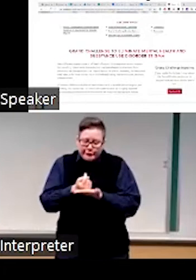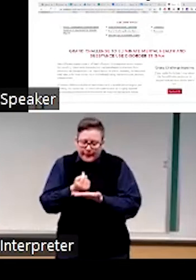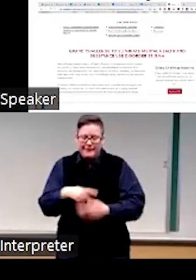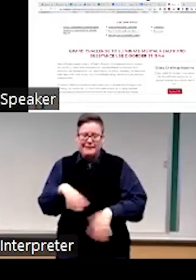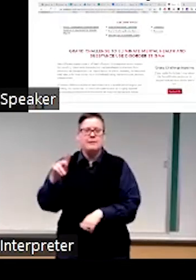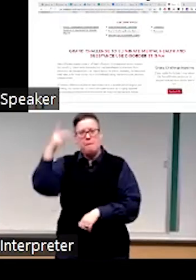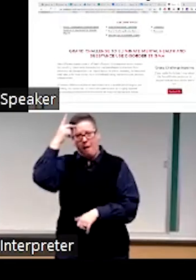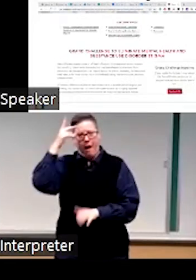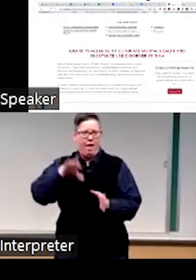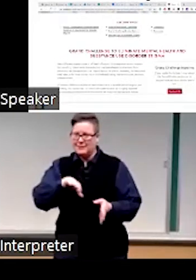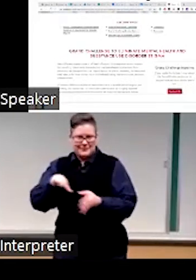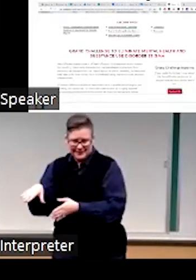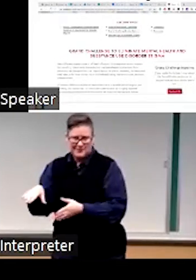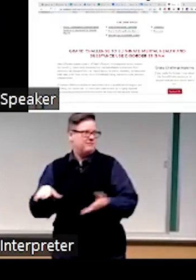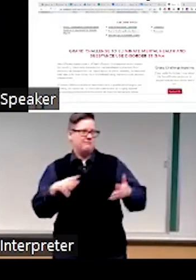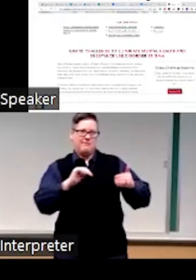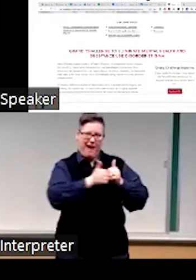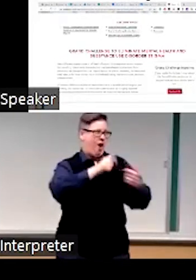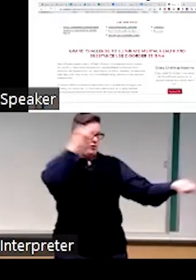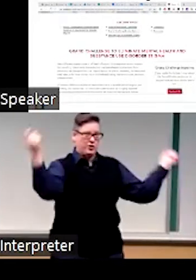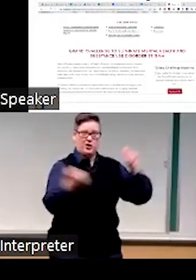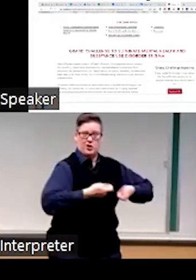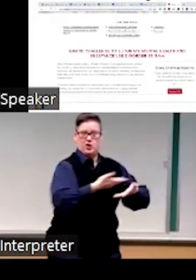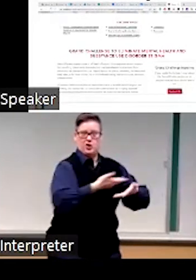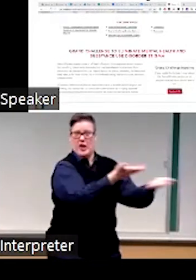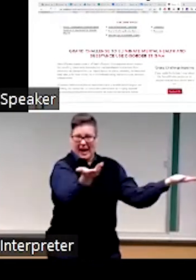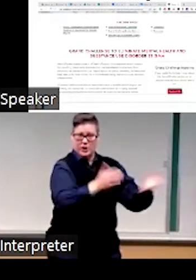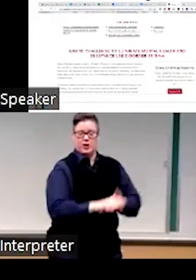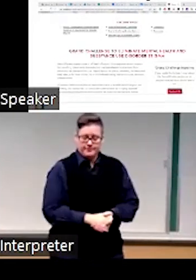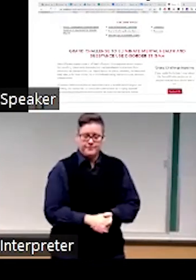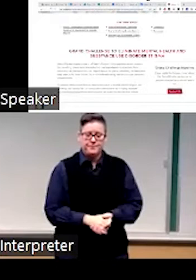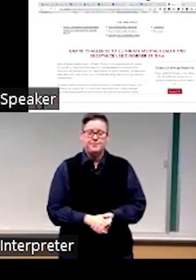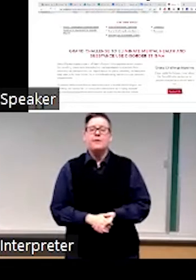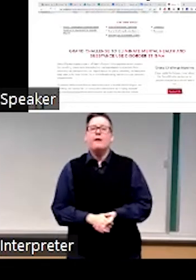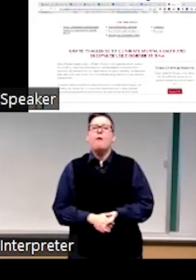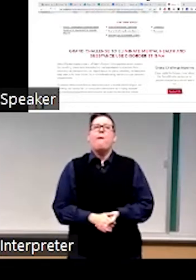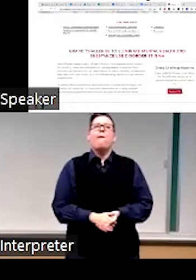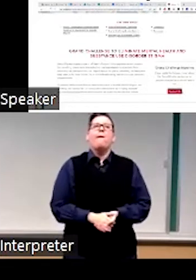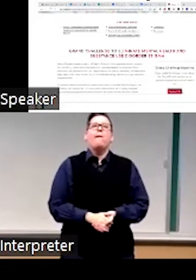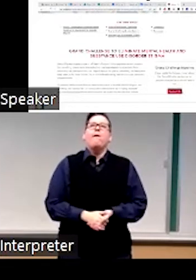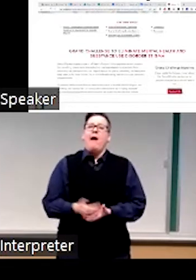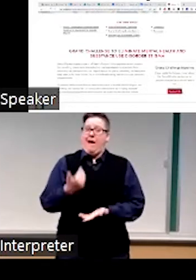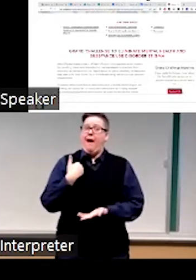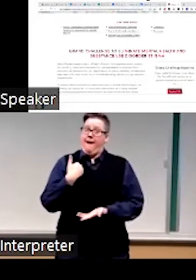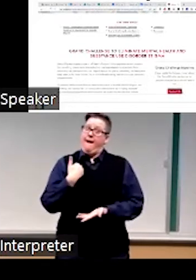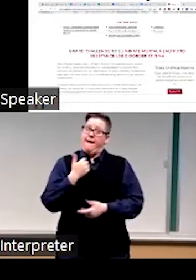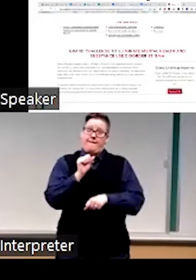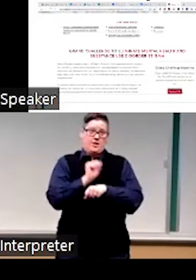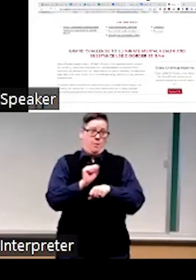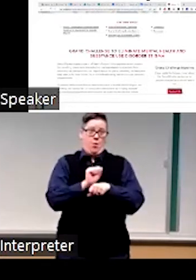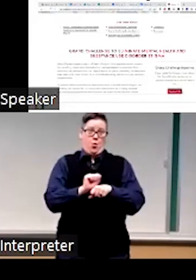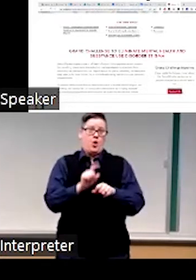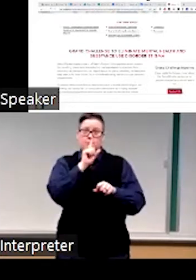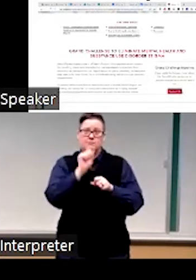it and there's an initiative that is essentially it's it's it's being launched next month there's